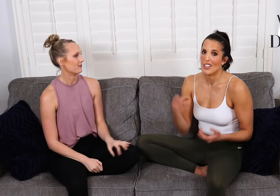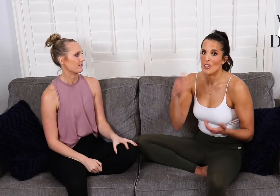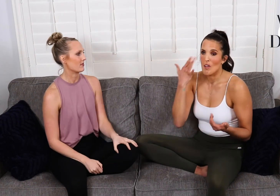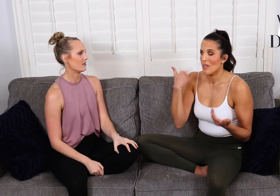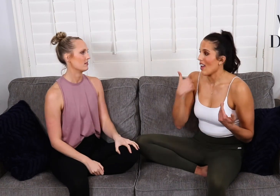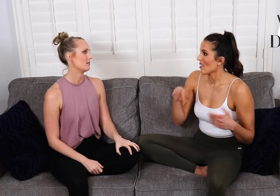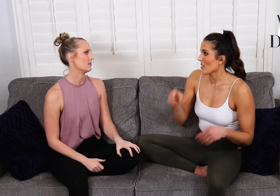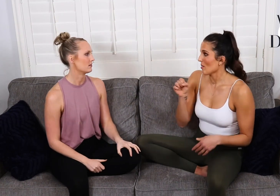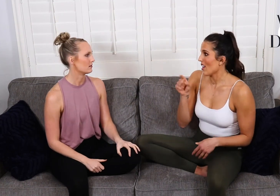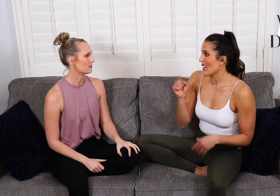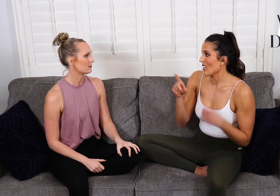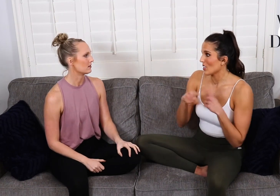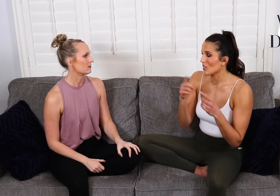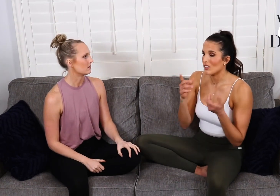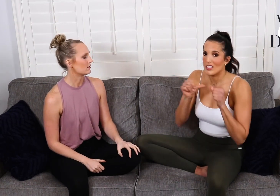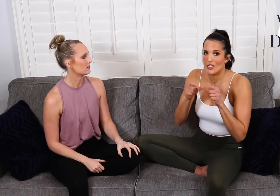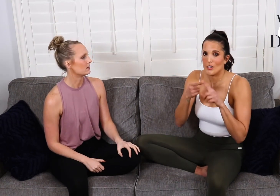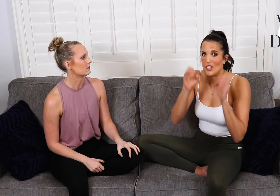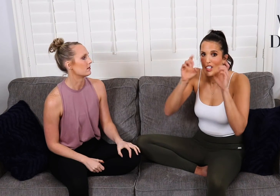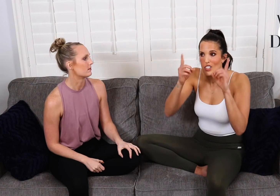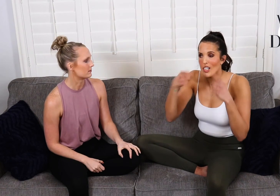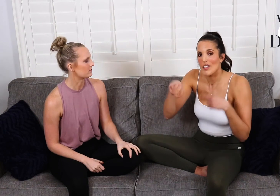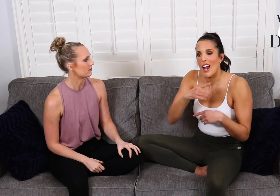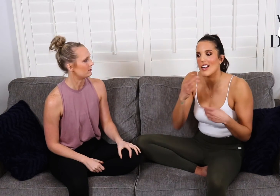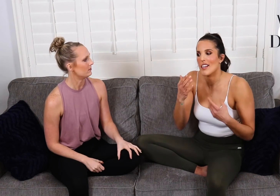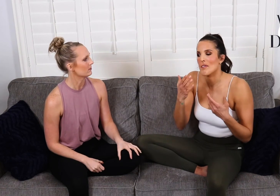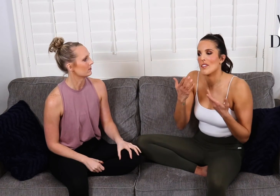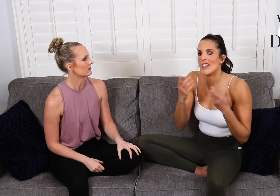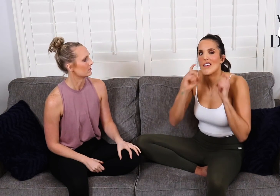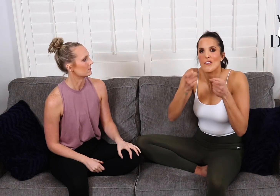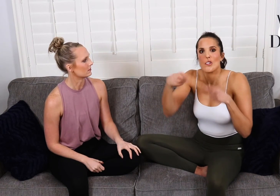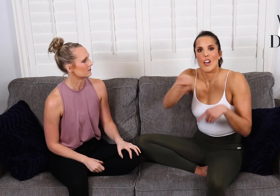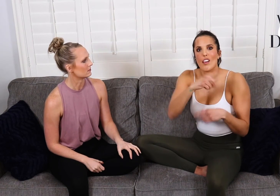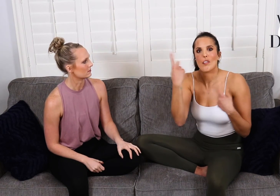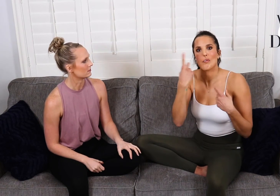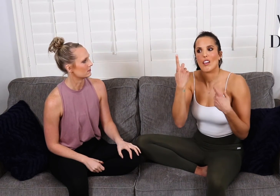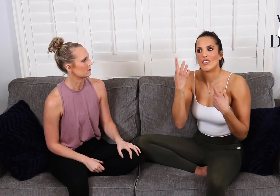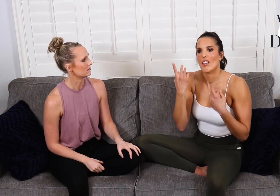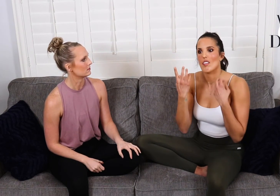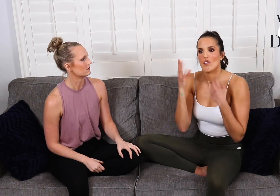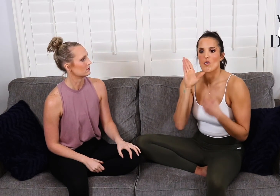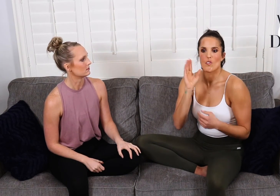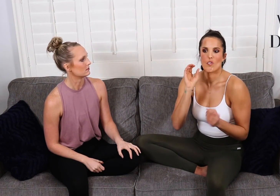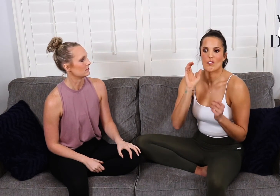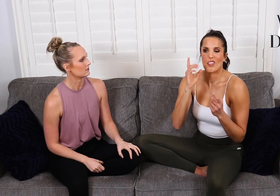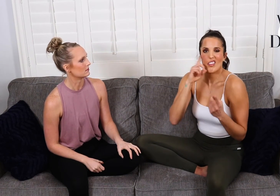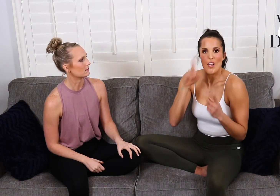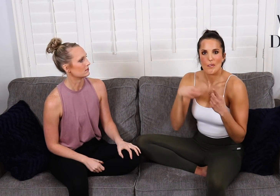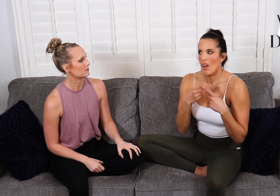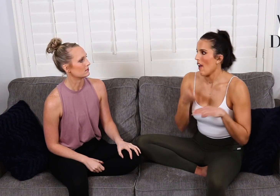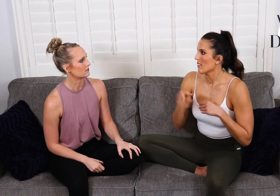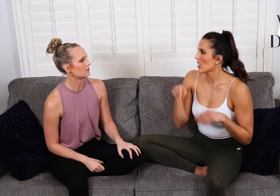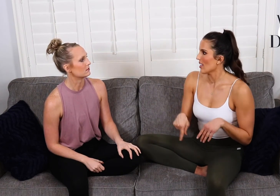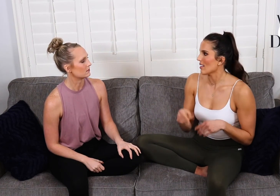And this is why we have this podcast, to continue to educate you guys and gives you the listeners something to think about after